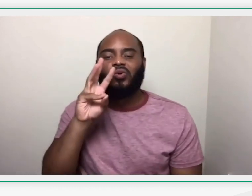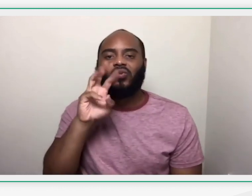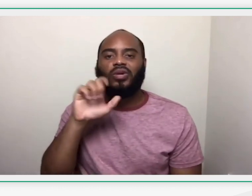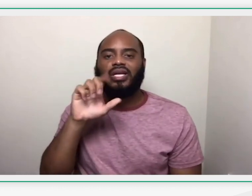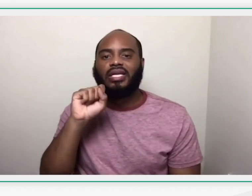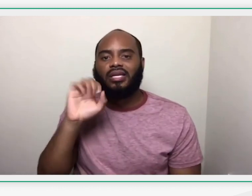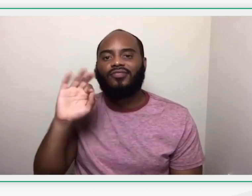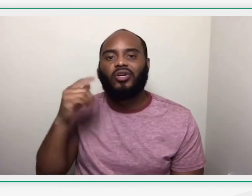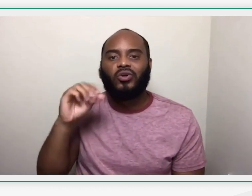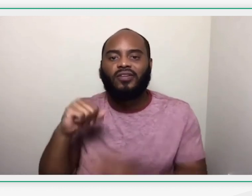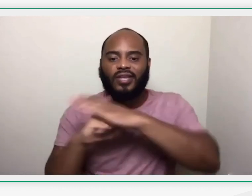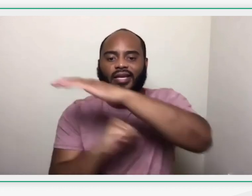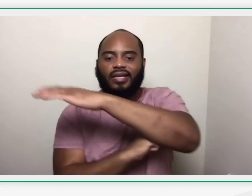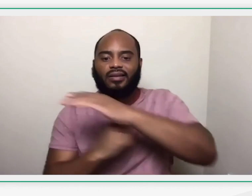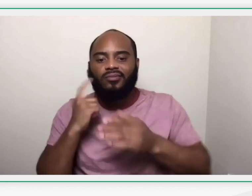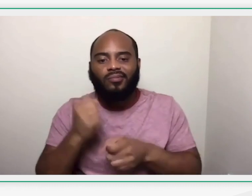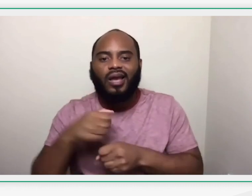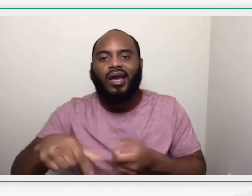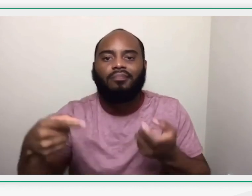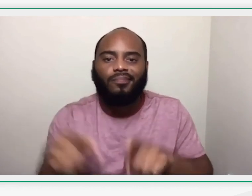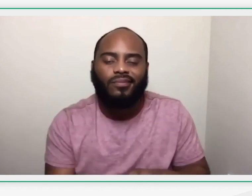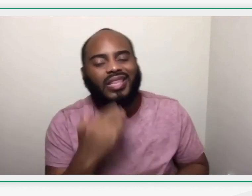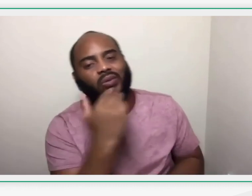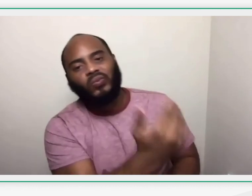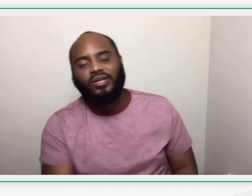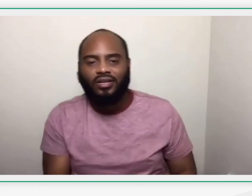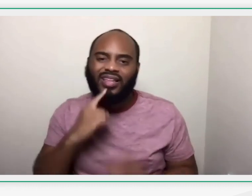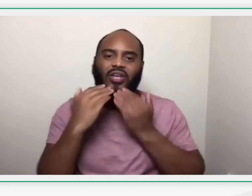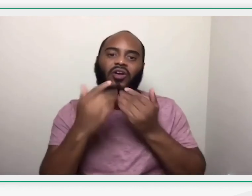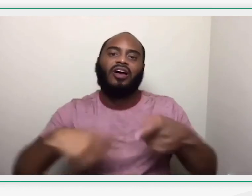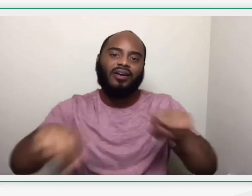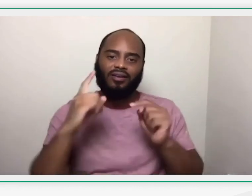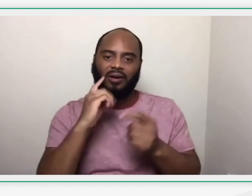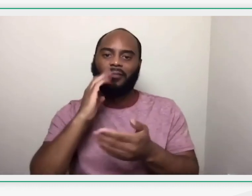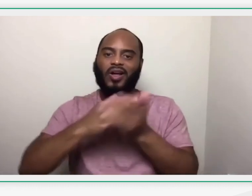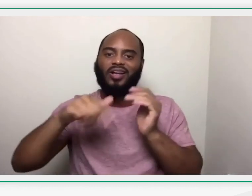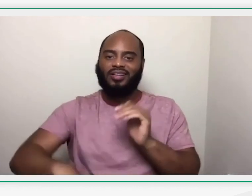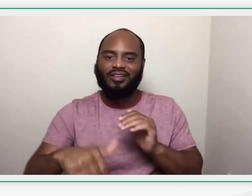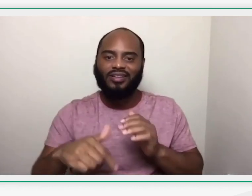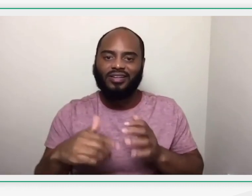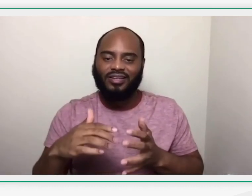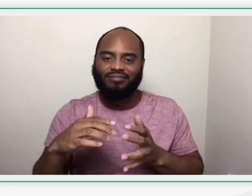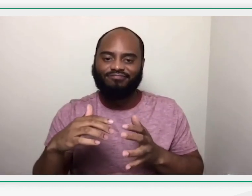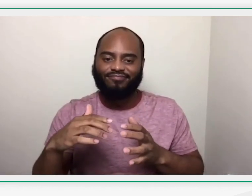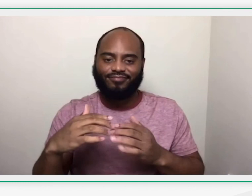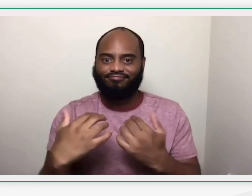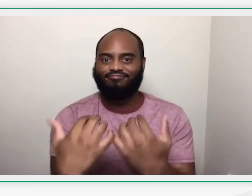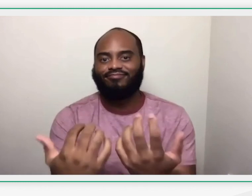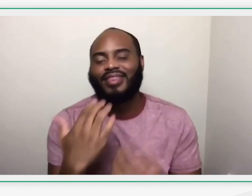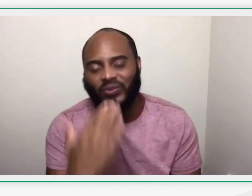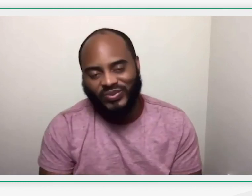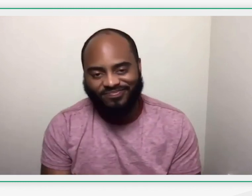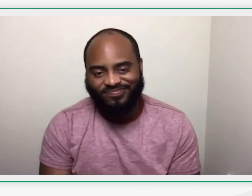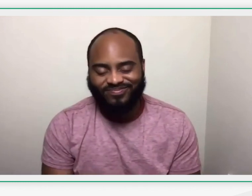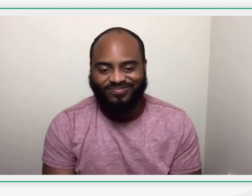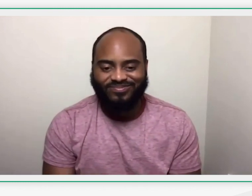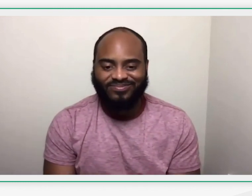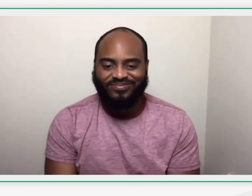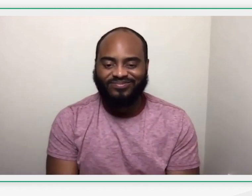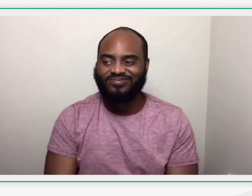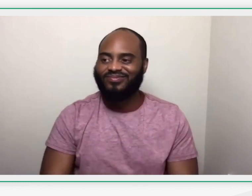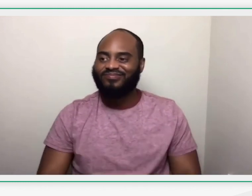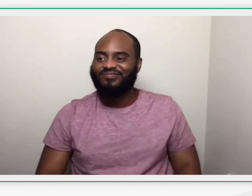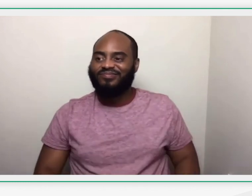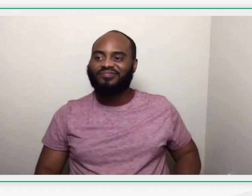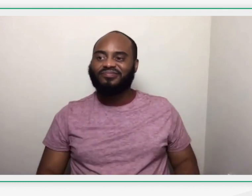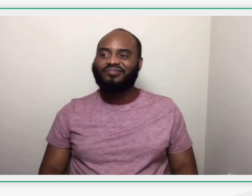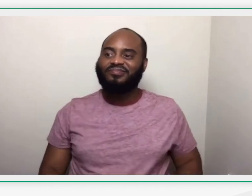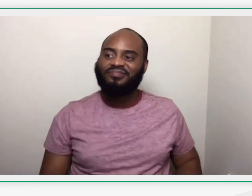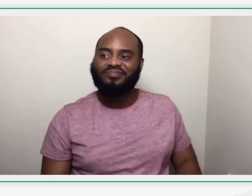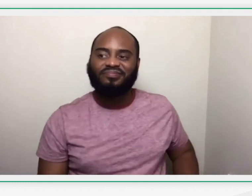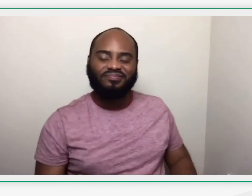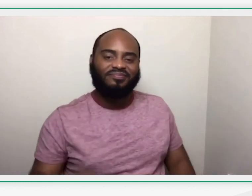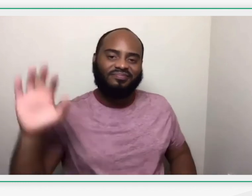Also, let's thank Wells Fargo Foundation for making tonight possible and having tonight happen. I'd like to thank all the members in the audience for being here tonight and being a part of our conversation. Thank you. Good night. [END OF WEBINAR]